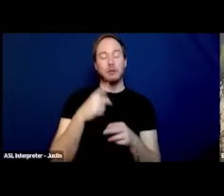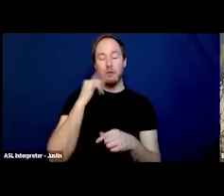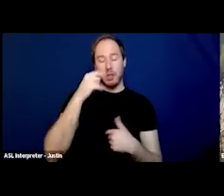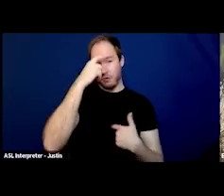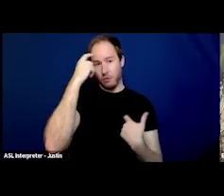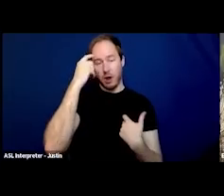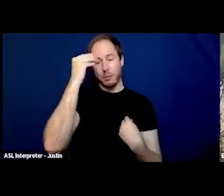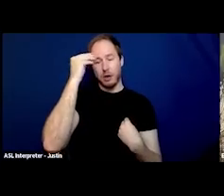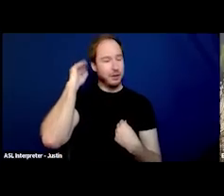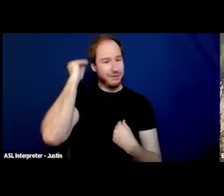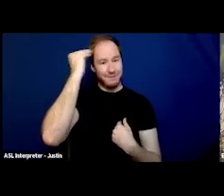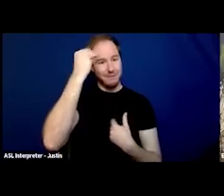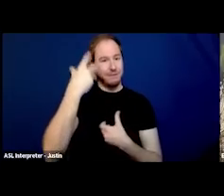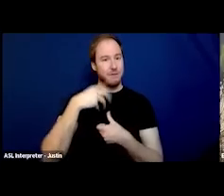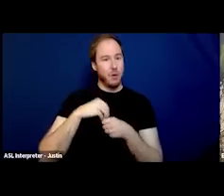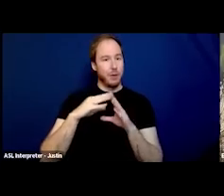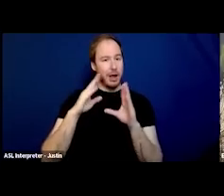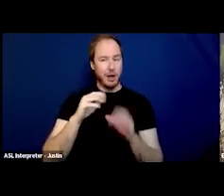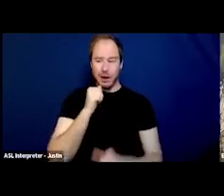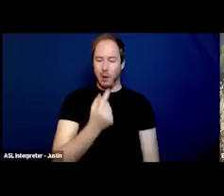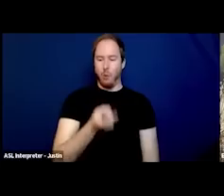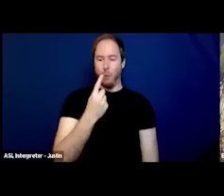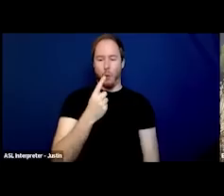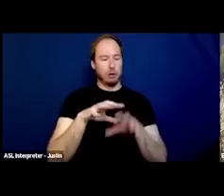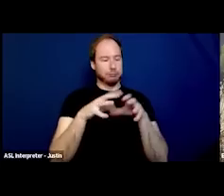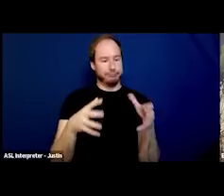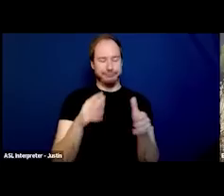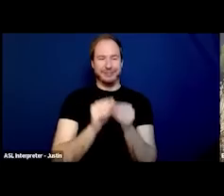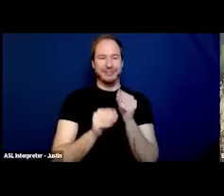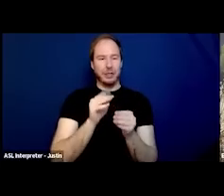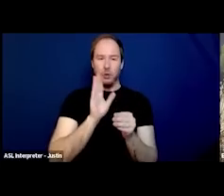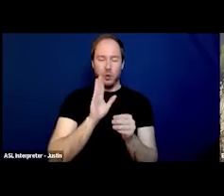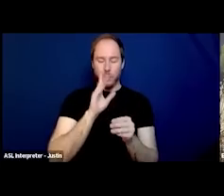it's not just one fix. It's really a whole organization approach, and it takes time.